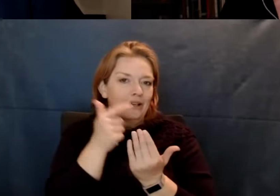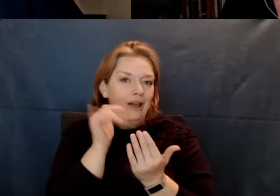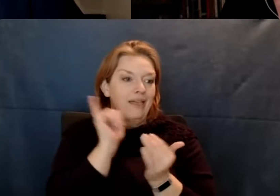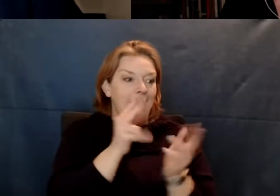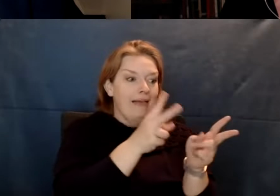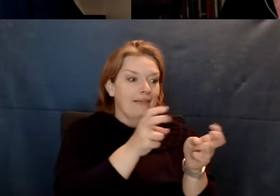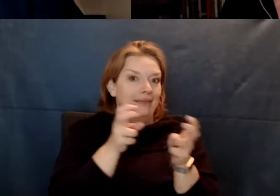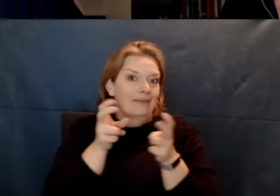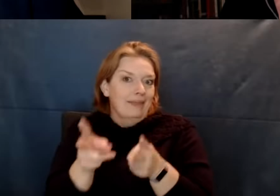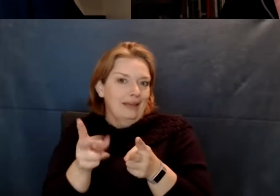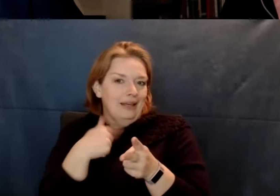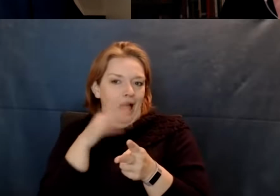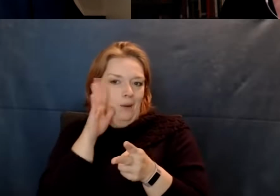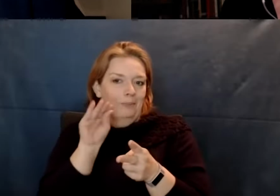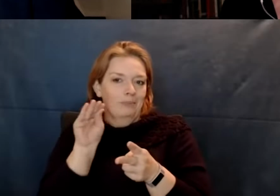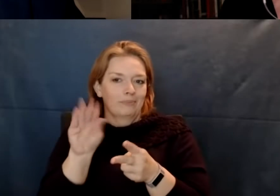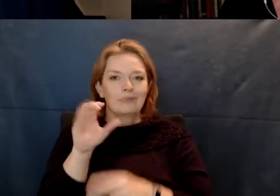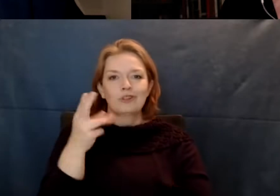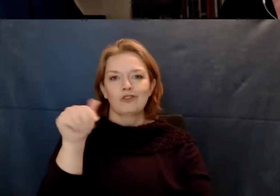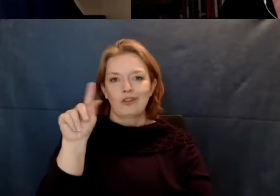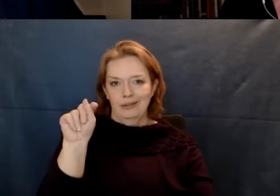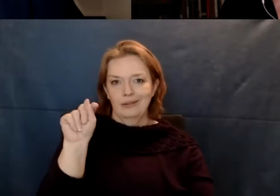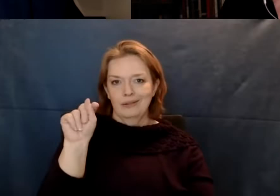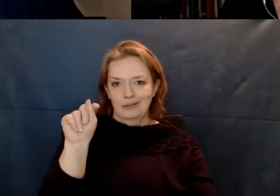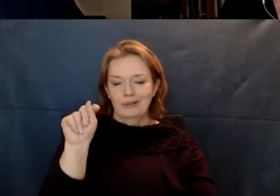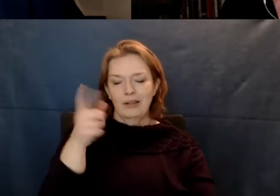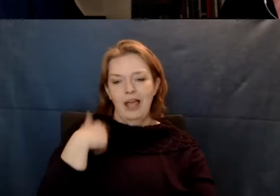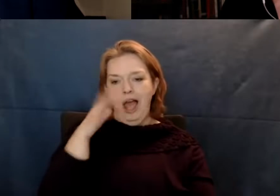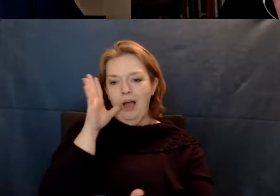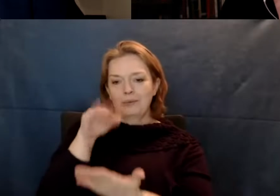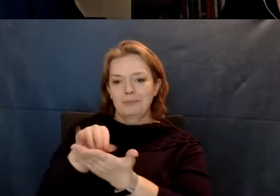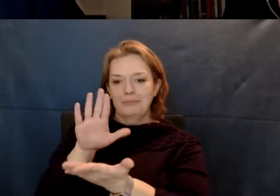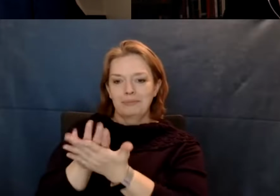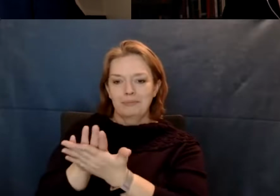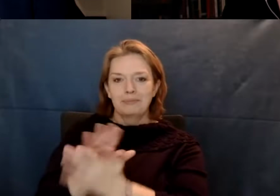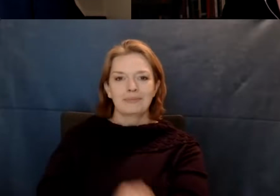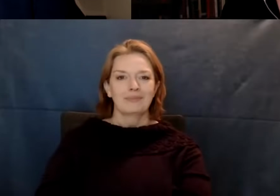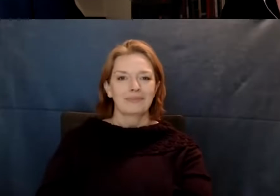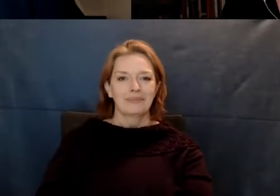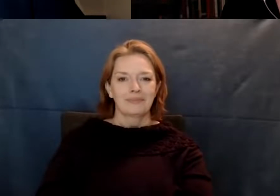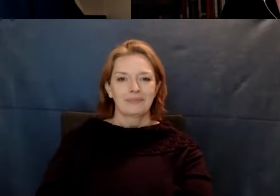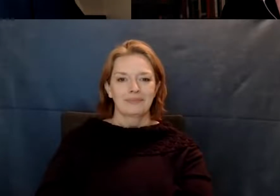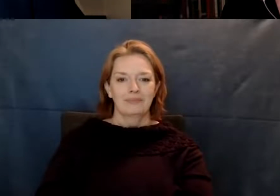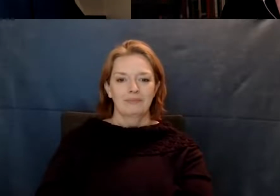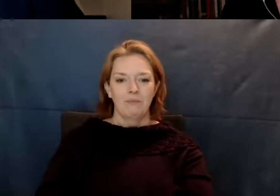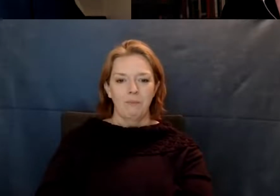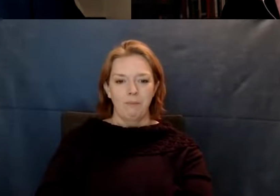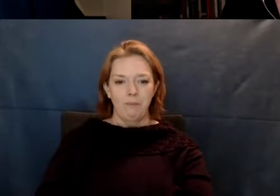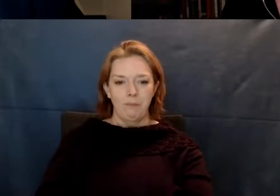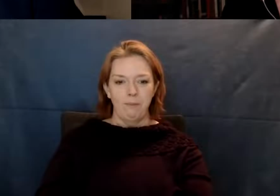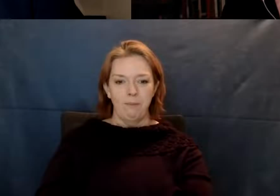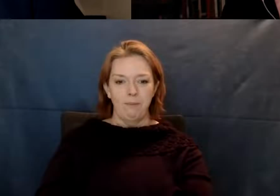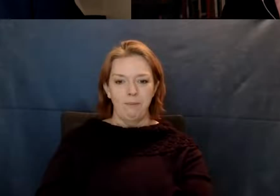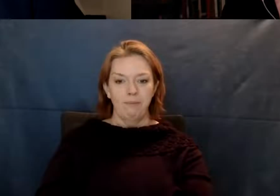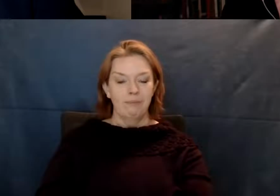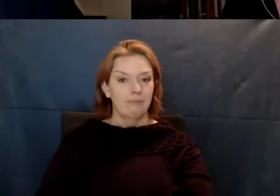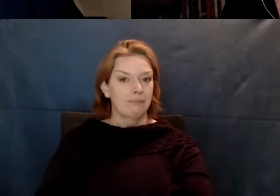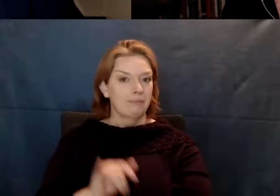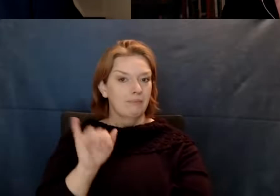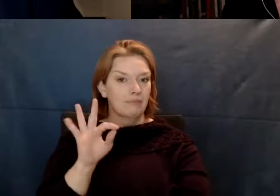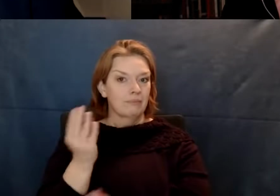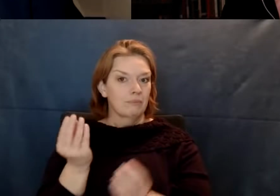page in the chats here, so I'll put that in there, and if anyone has other questions feel